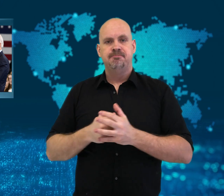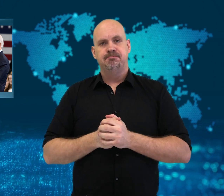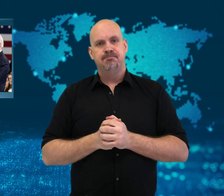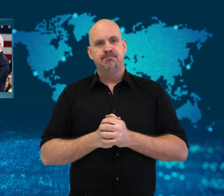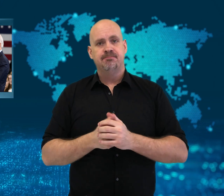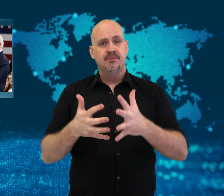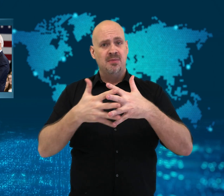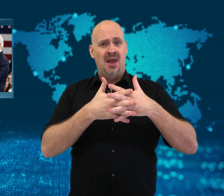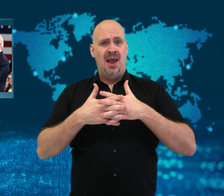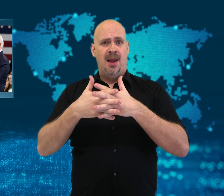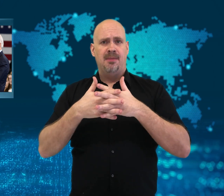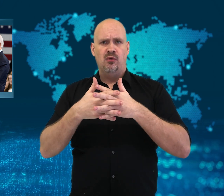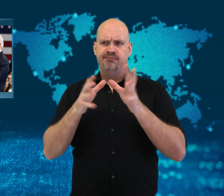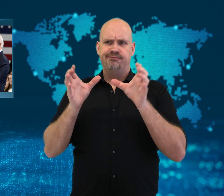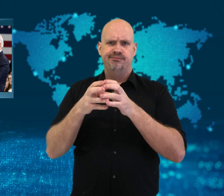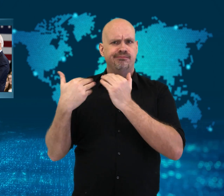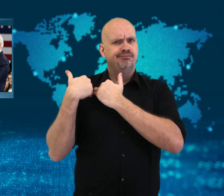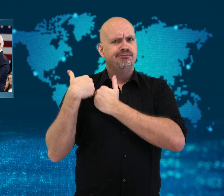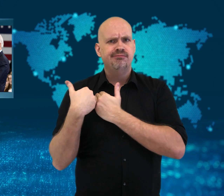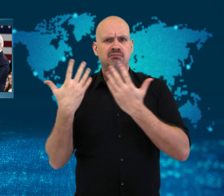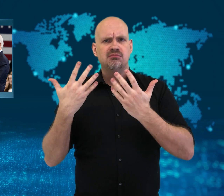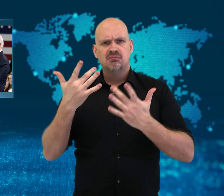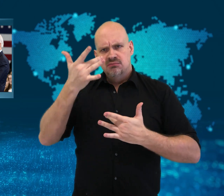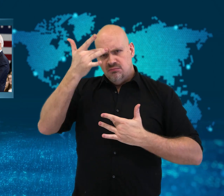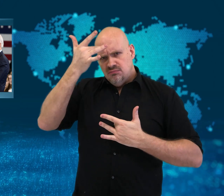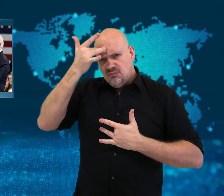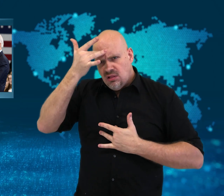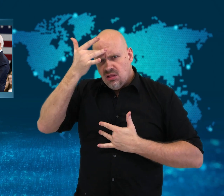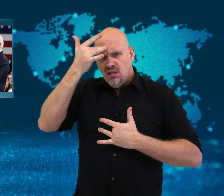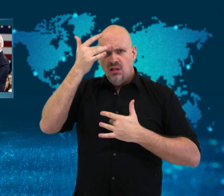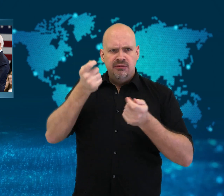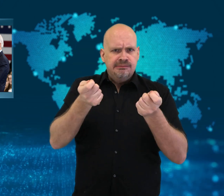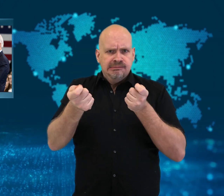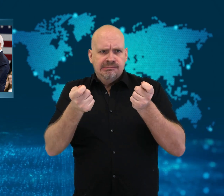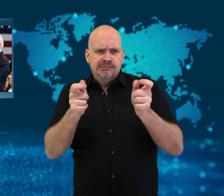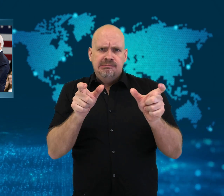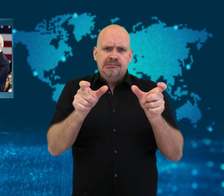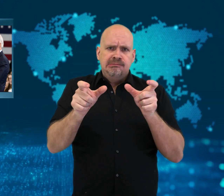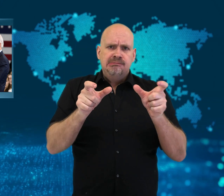unaccompanied children are exempt from the order,